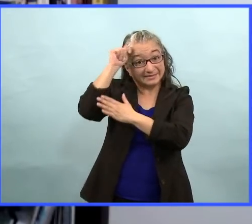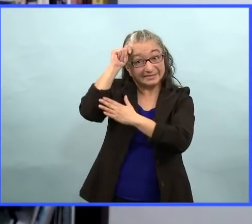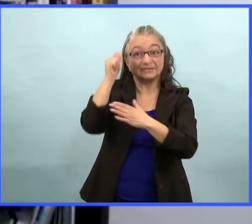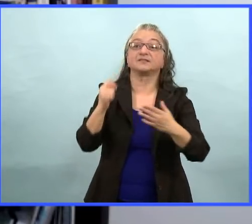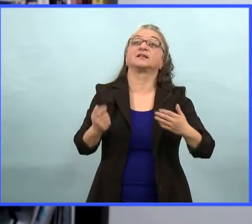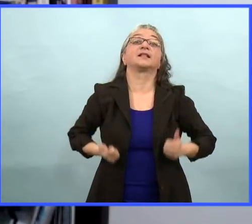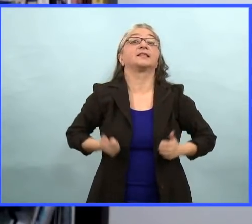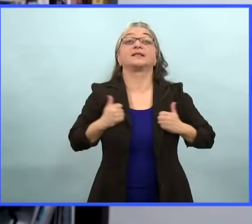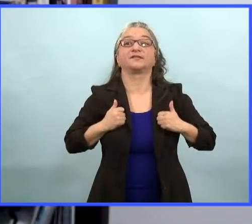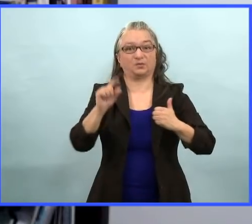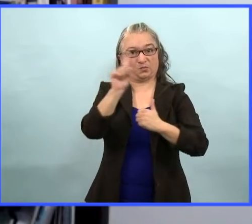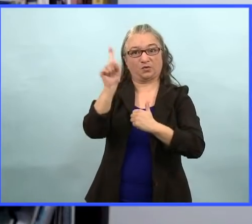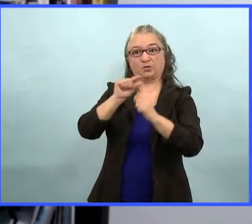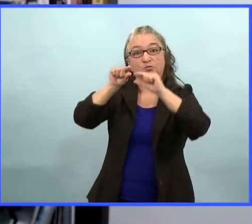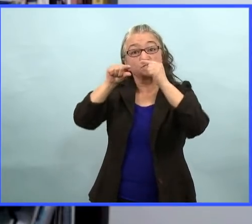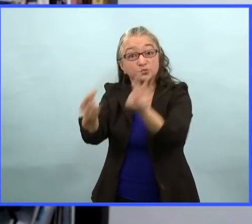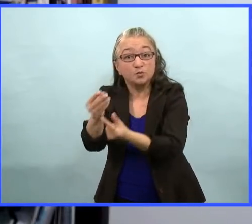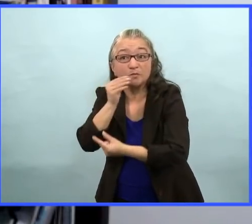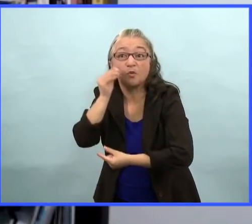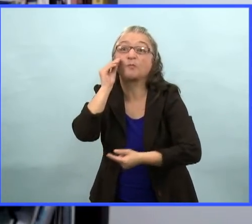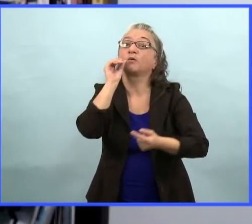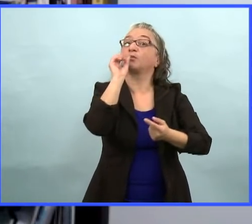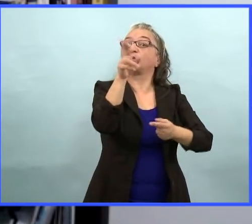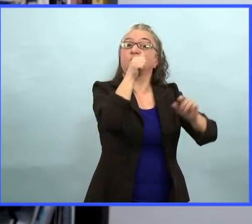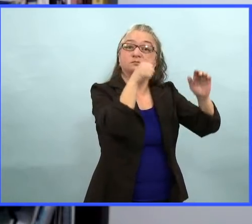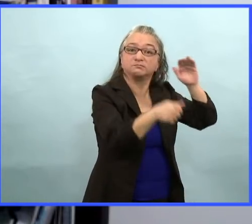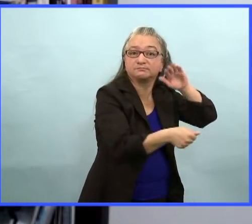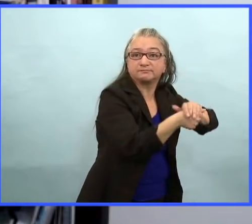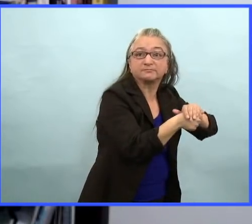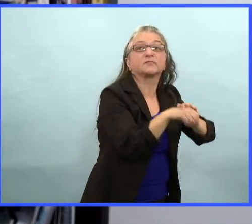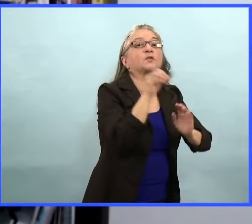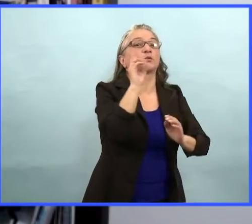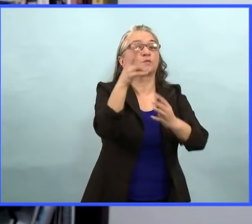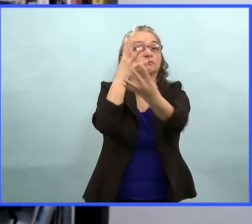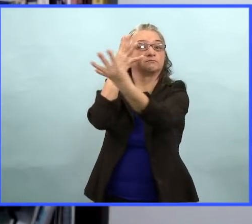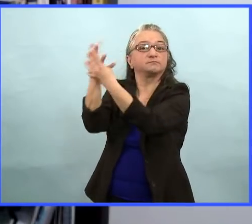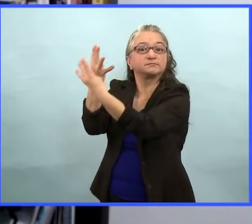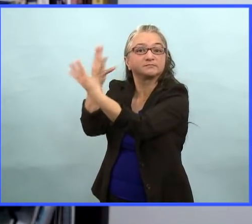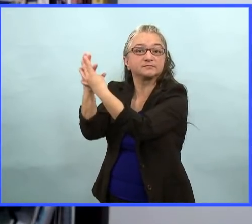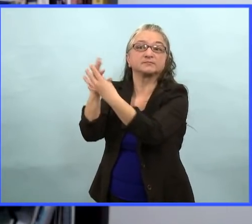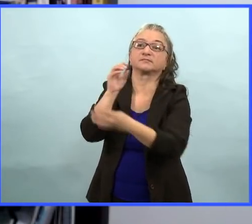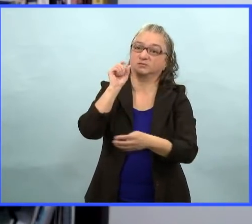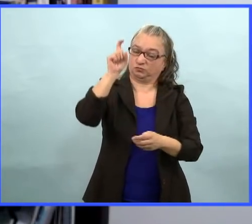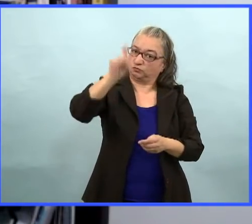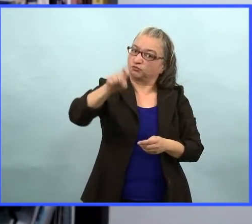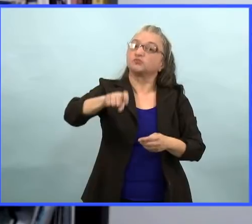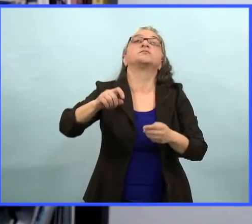correctional facilities and those teens who have underlying medical medical conditions which put